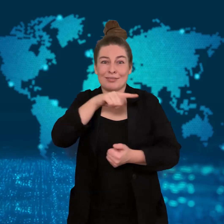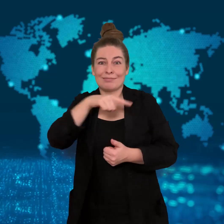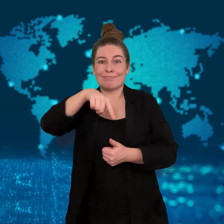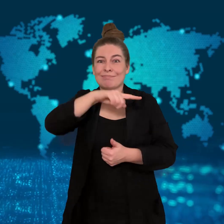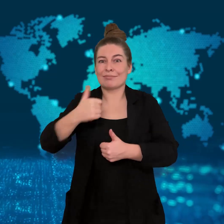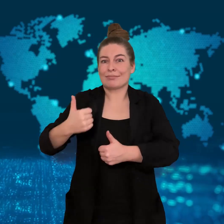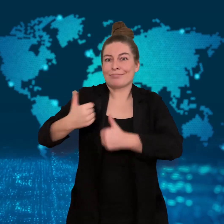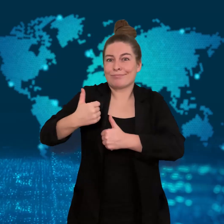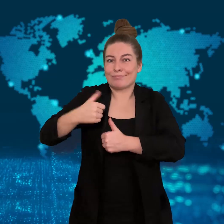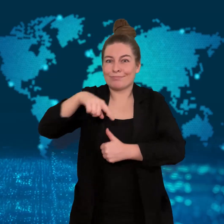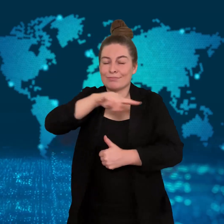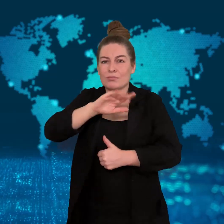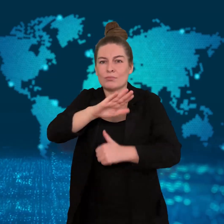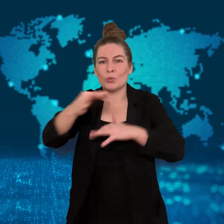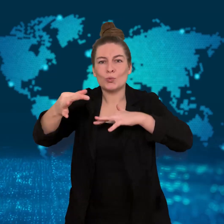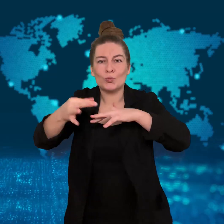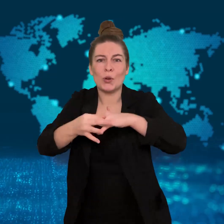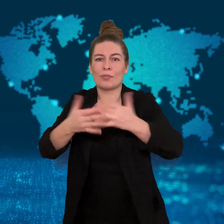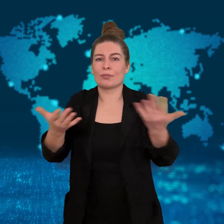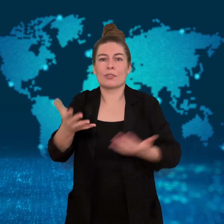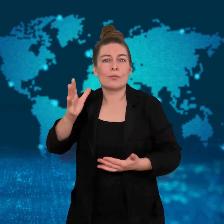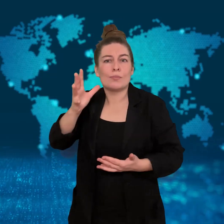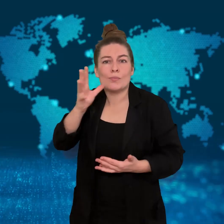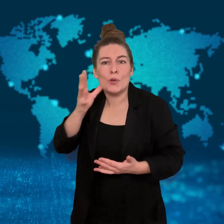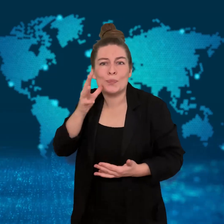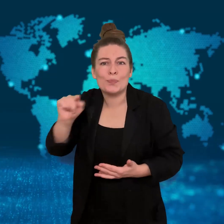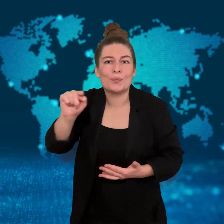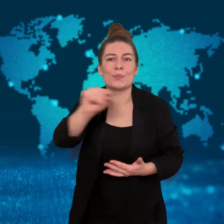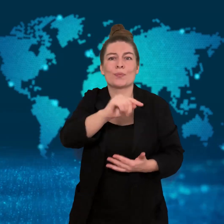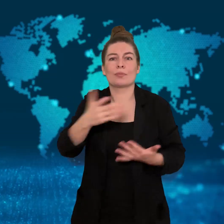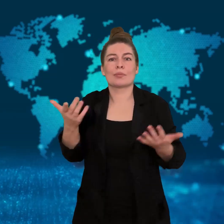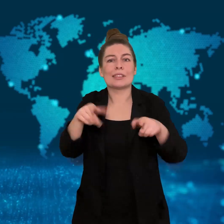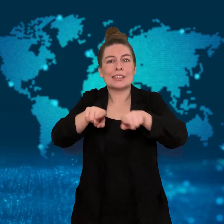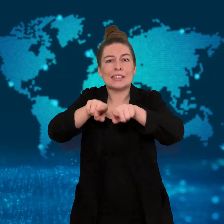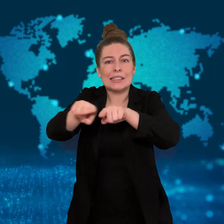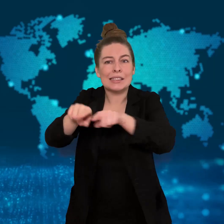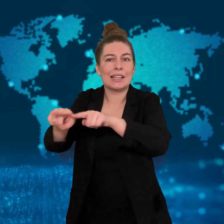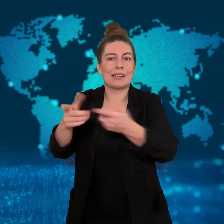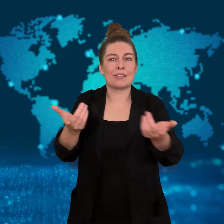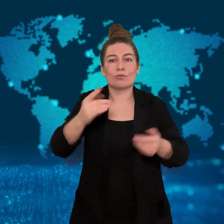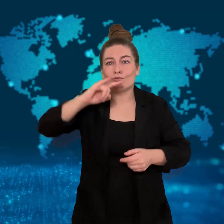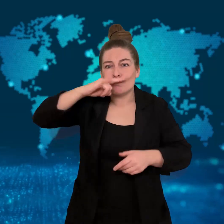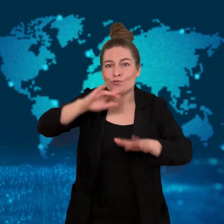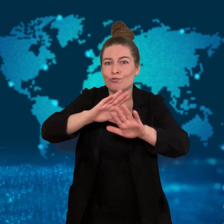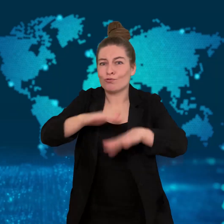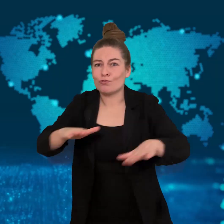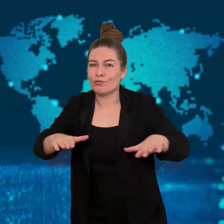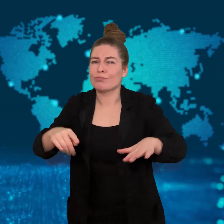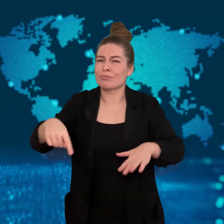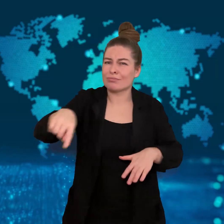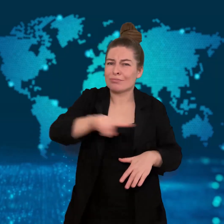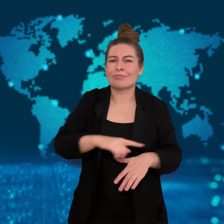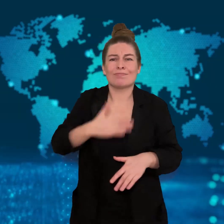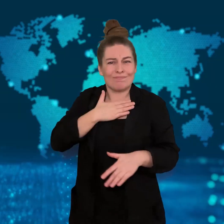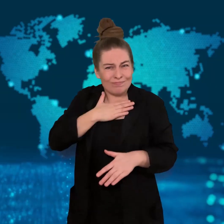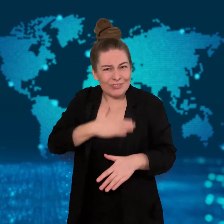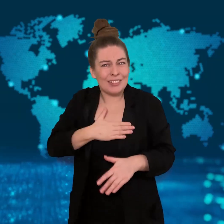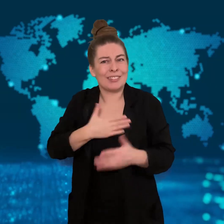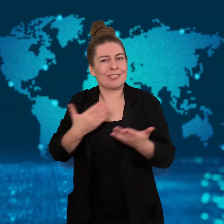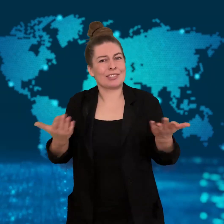show their unity in asking that their family members be returned.